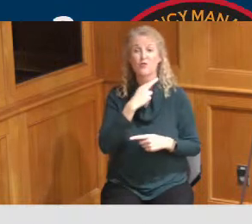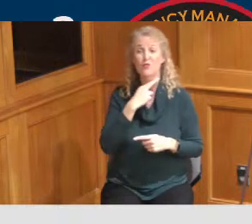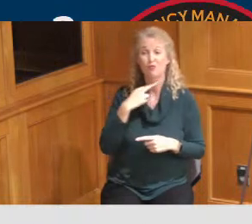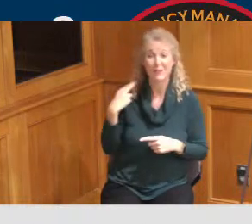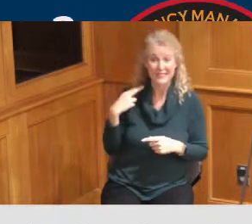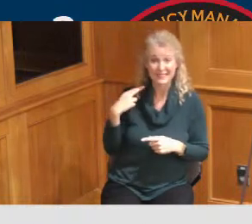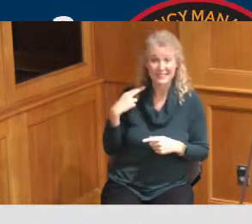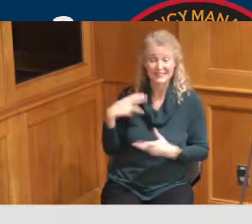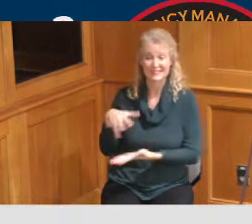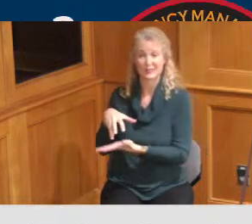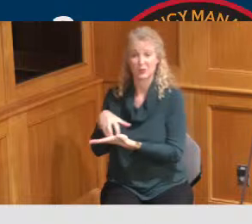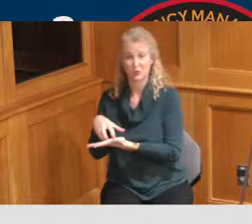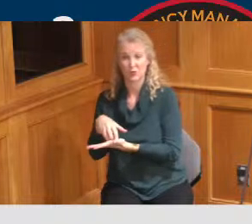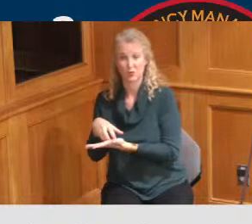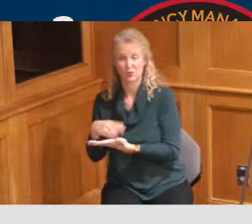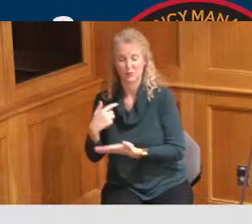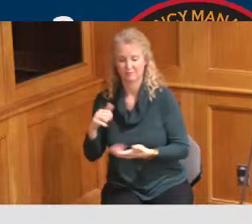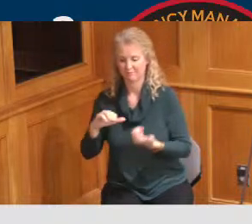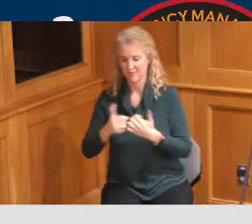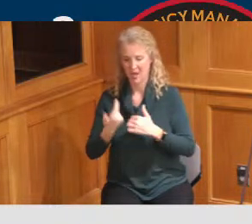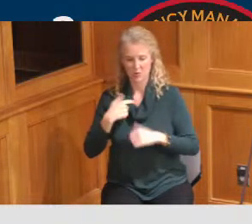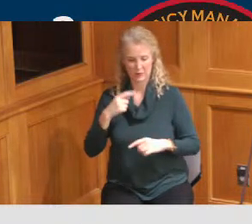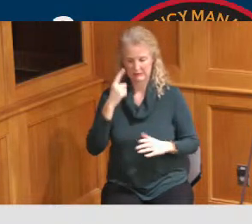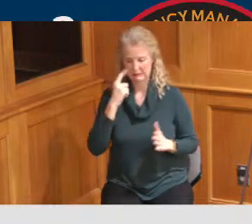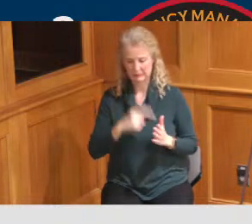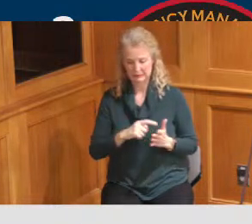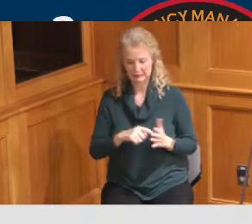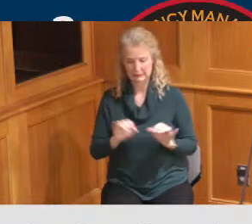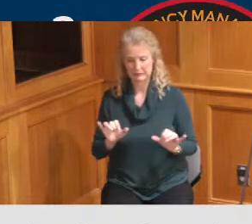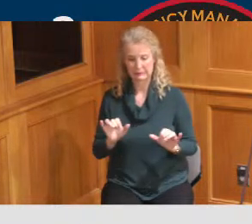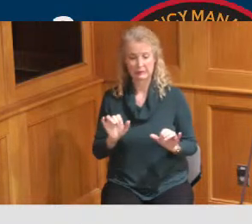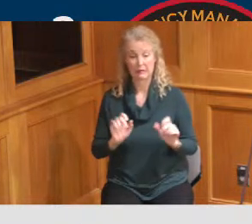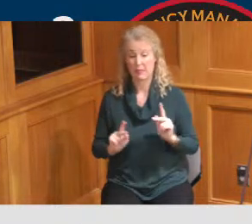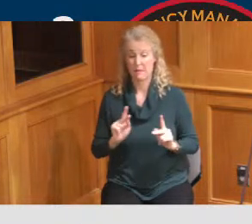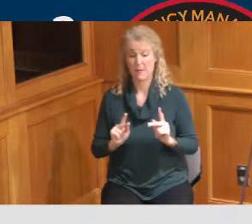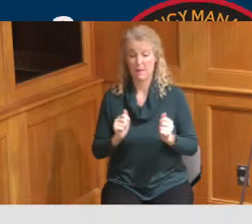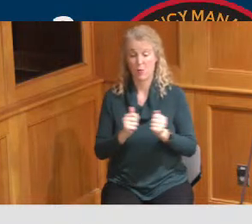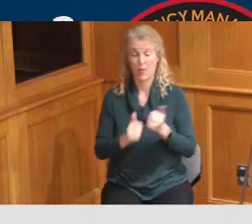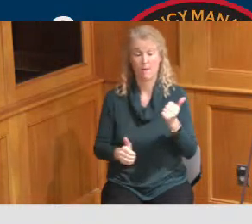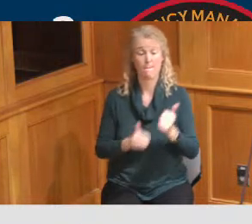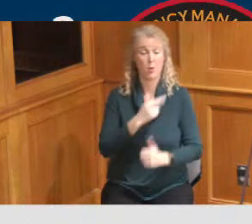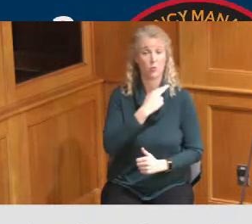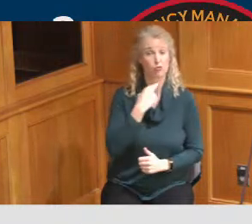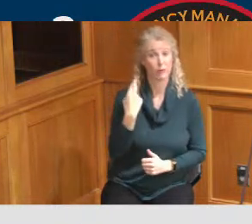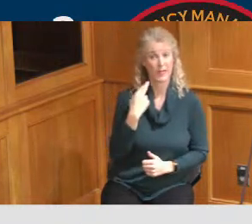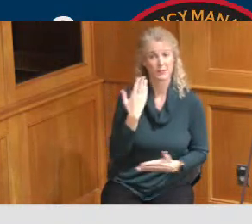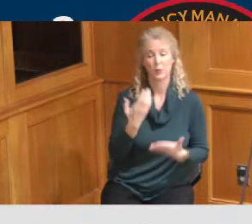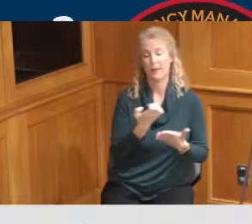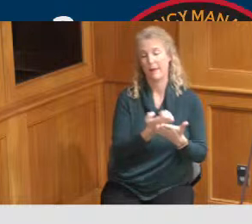ensure that we're focusing on obviously the people most at risk so economic social and economic